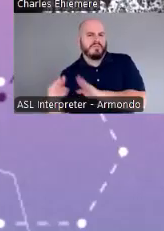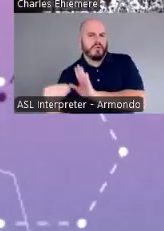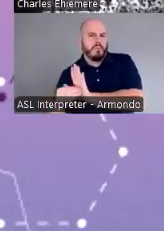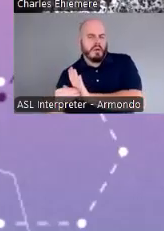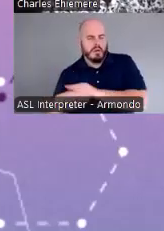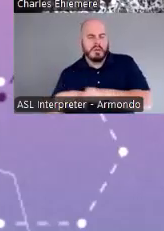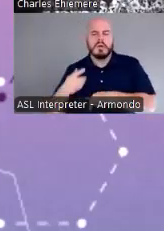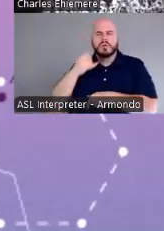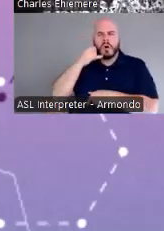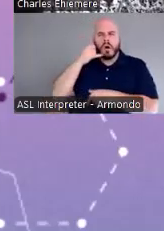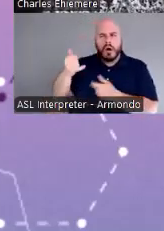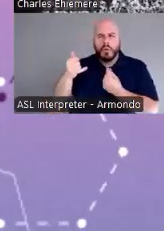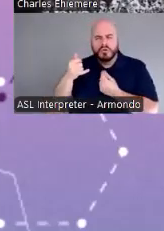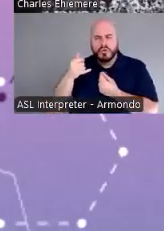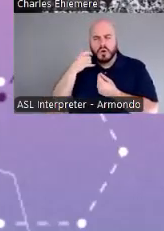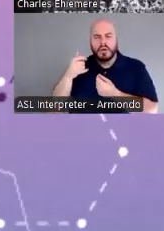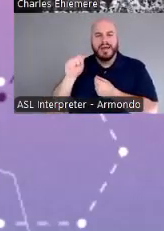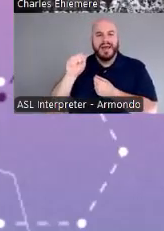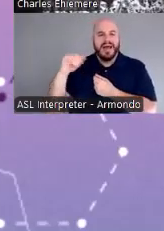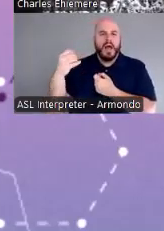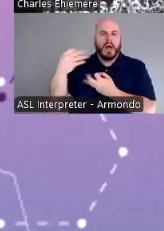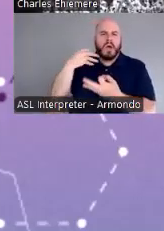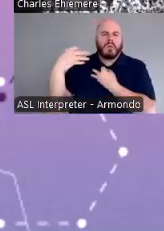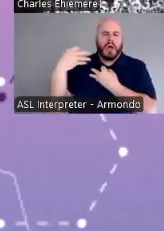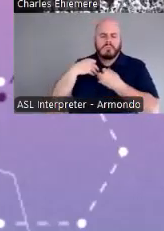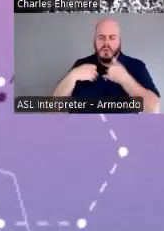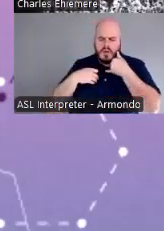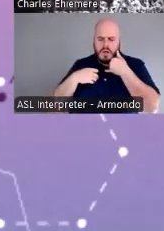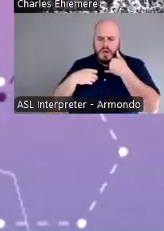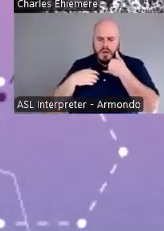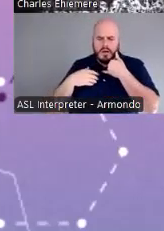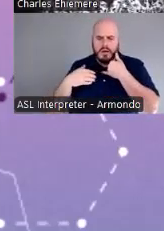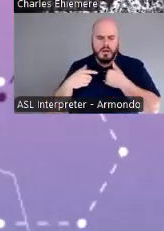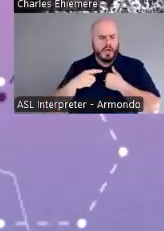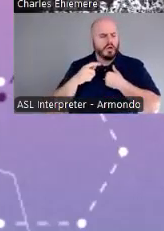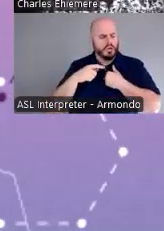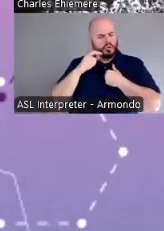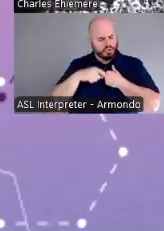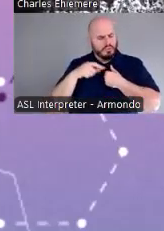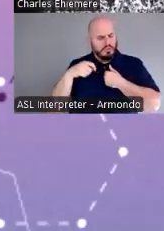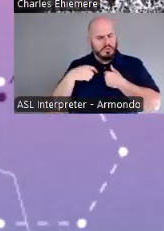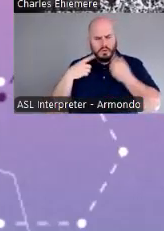So it helps you to remember that next month